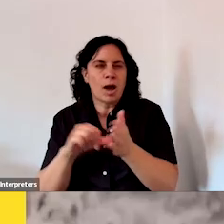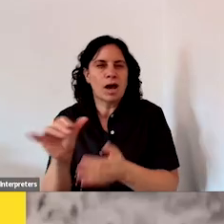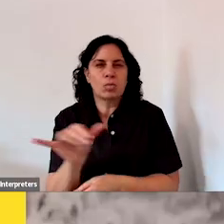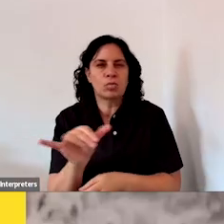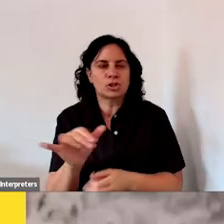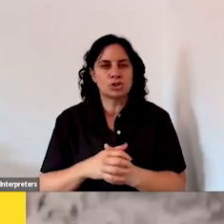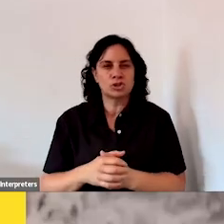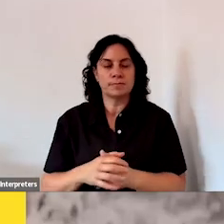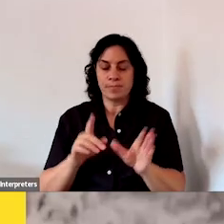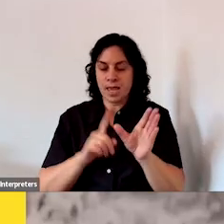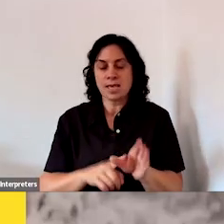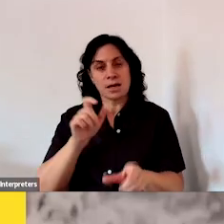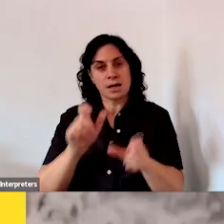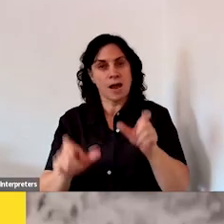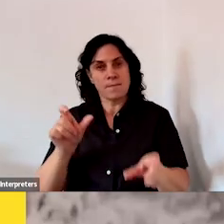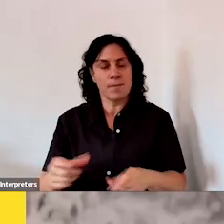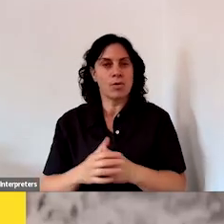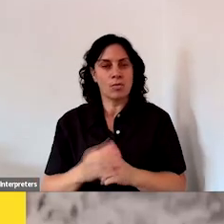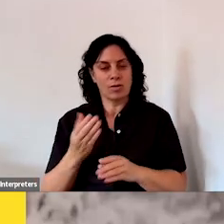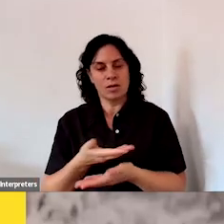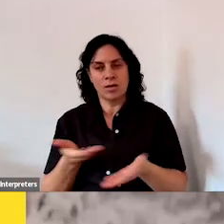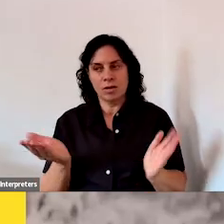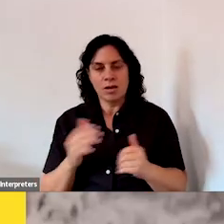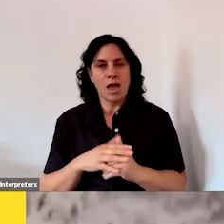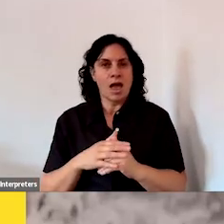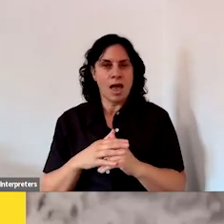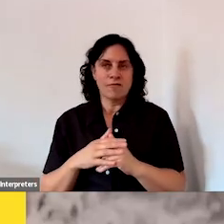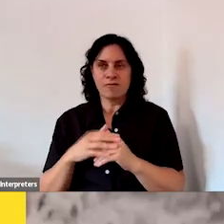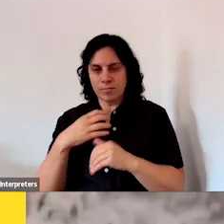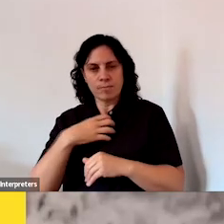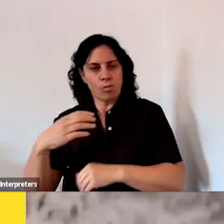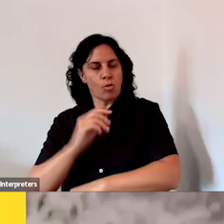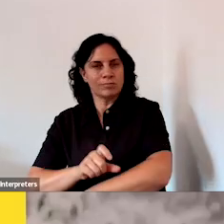Young people with higher academic buoyancy and higher school engagement